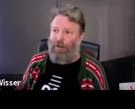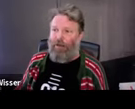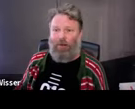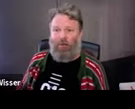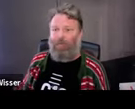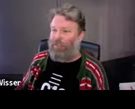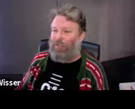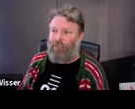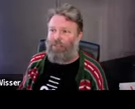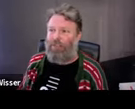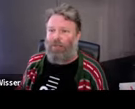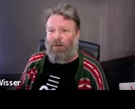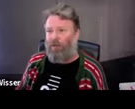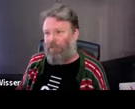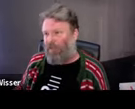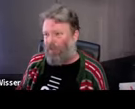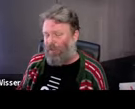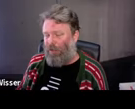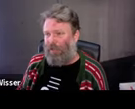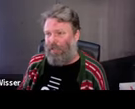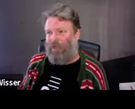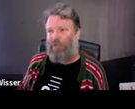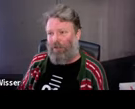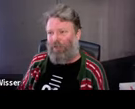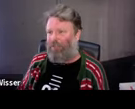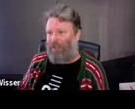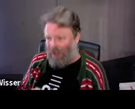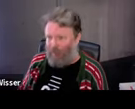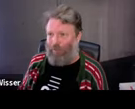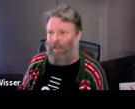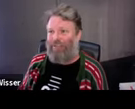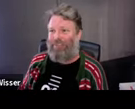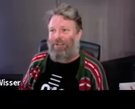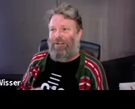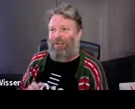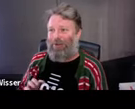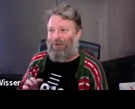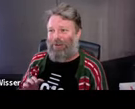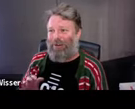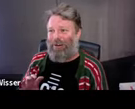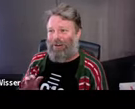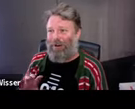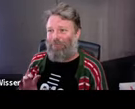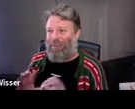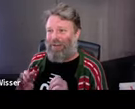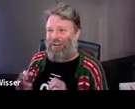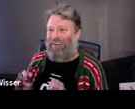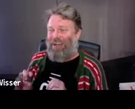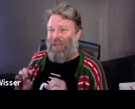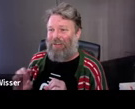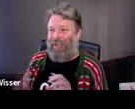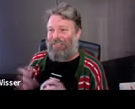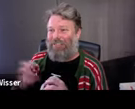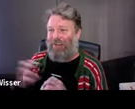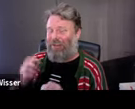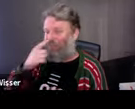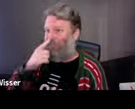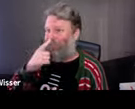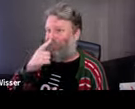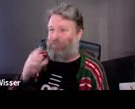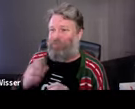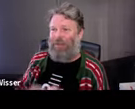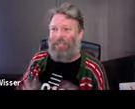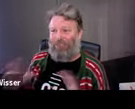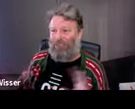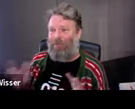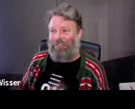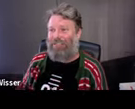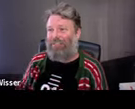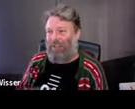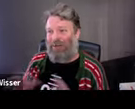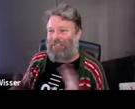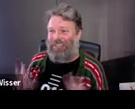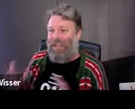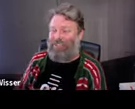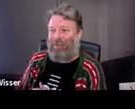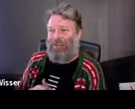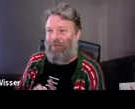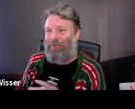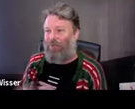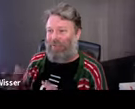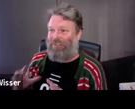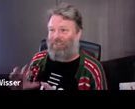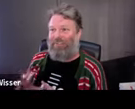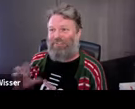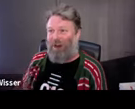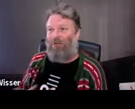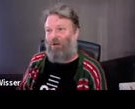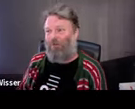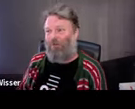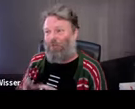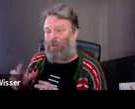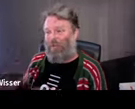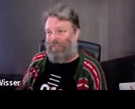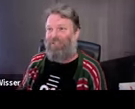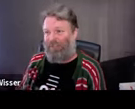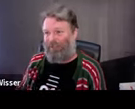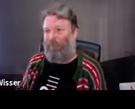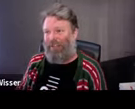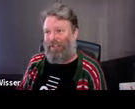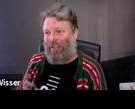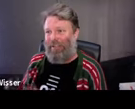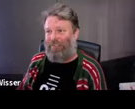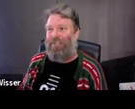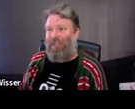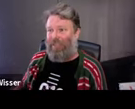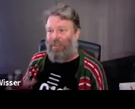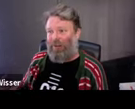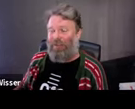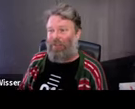You're also dealing with a communities, and a community is